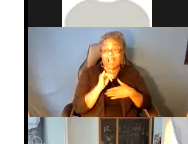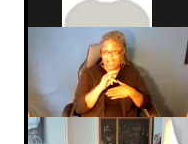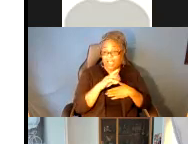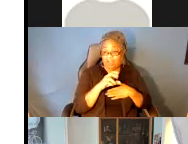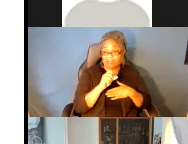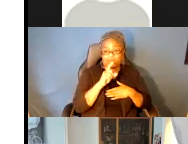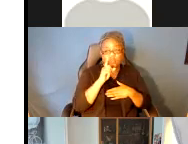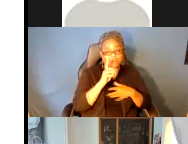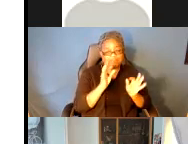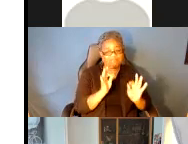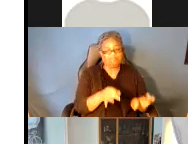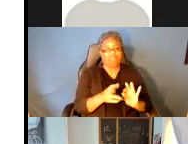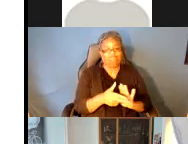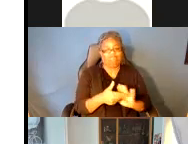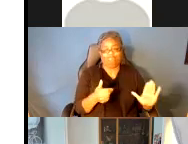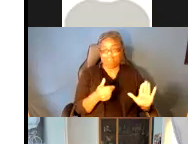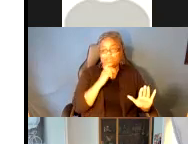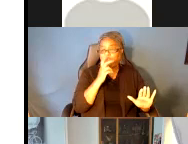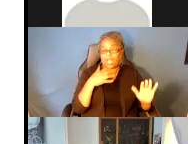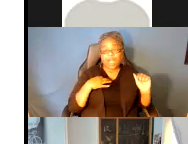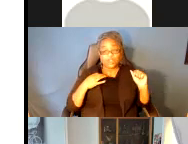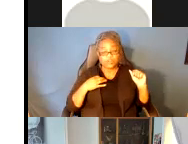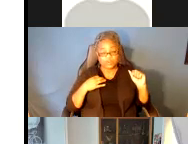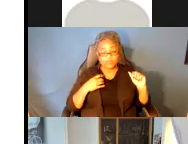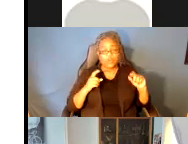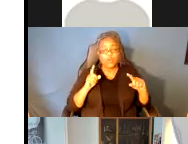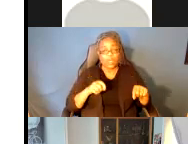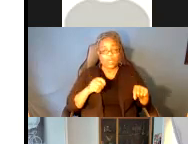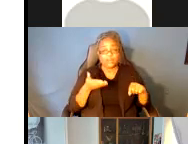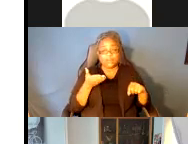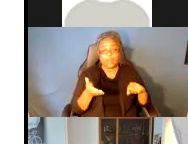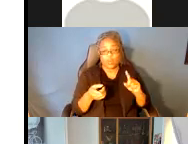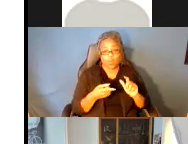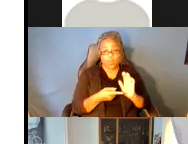So we can only fund a budget item once through one grant program.